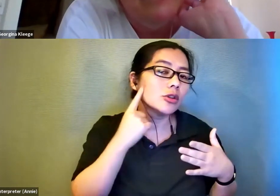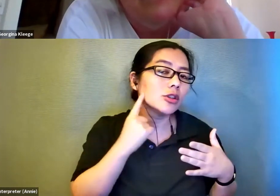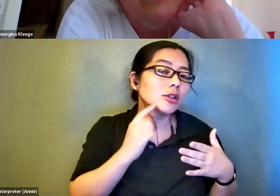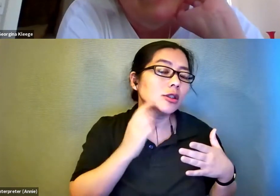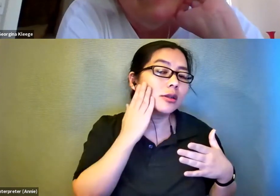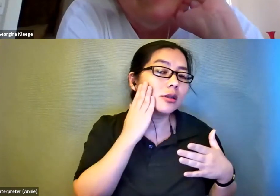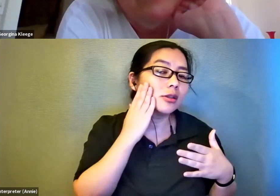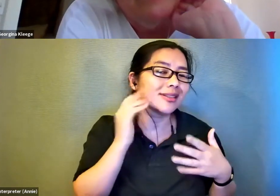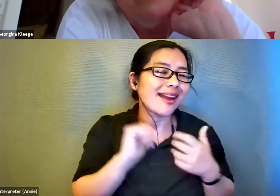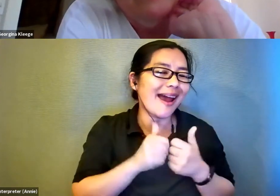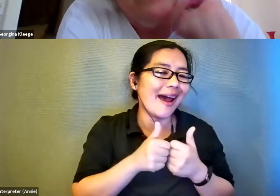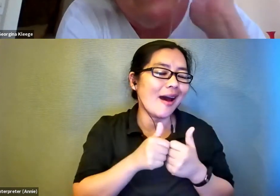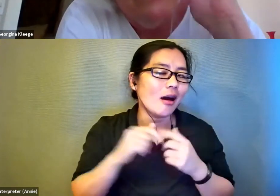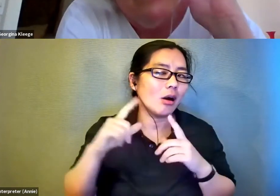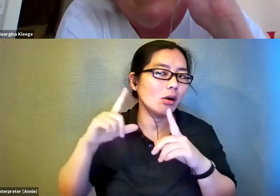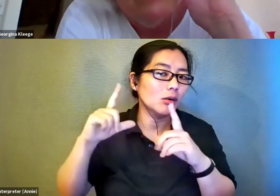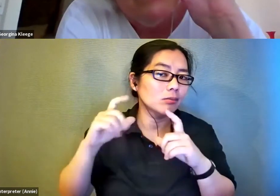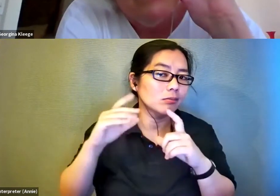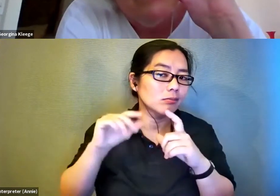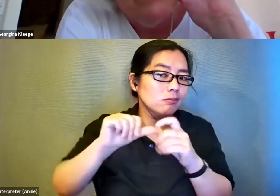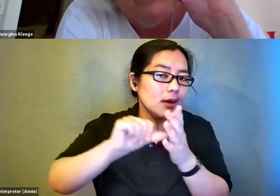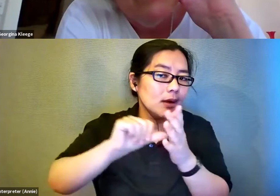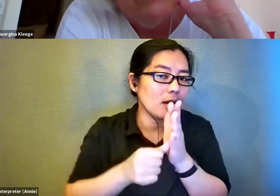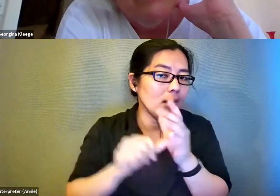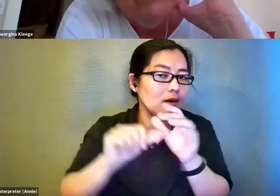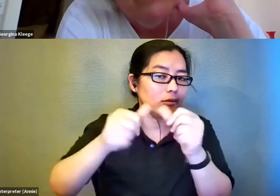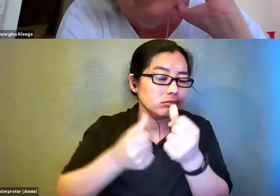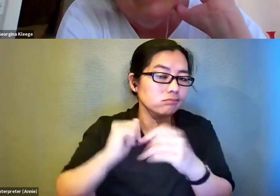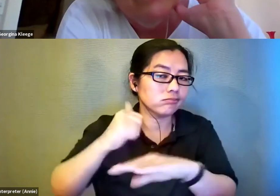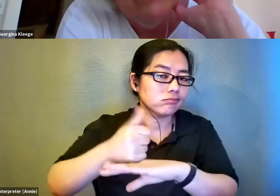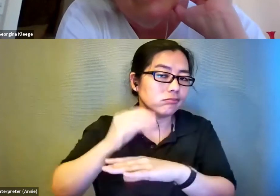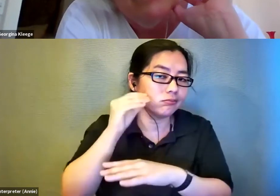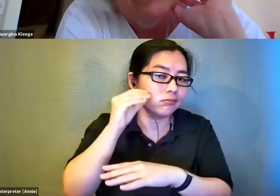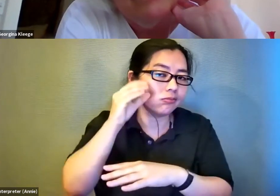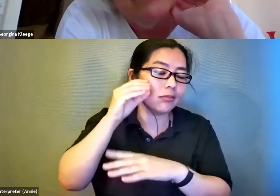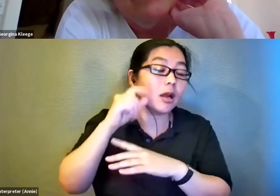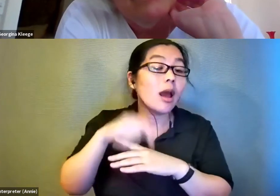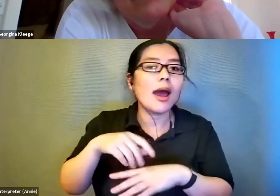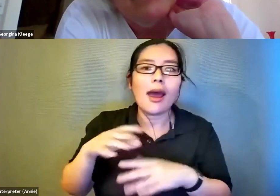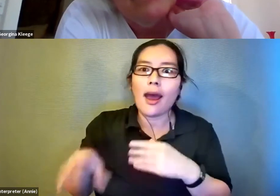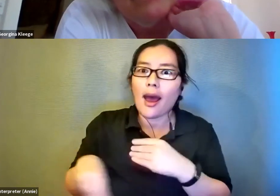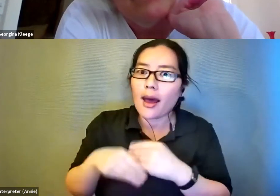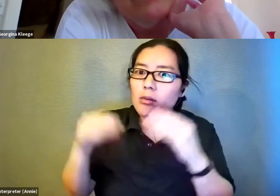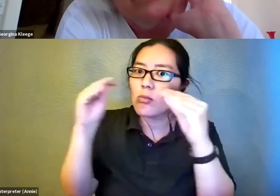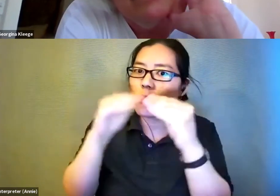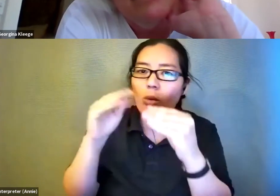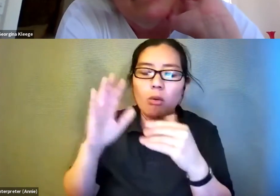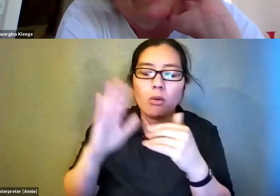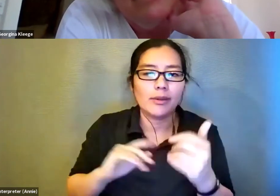had been done, it added so much more than just cheek.